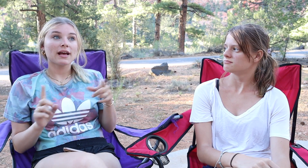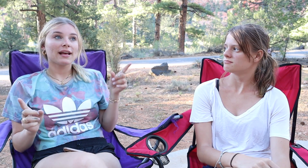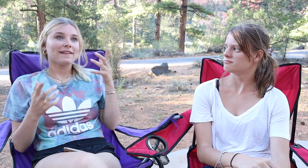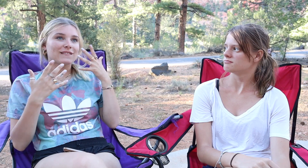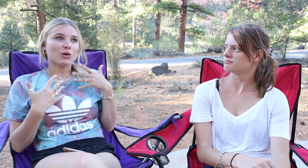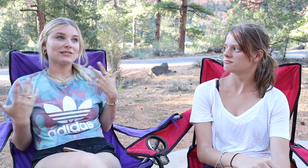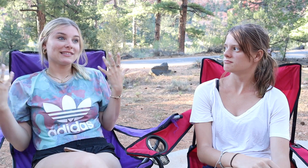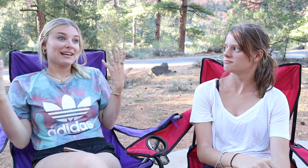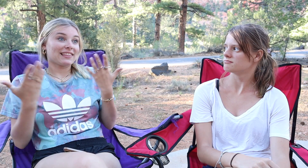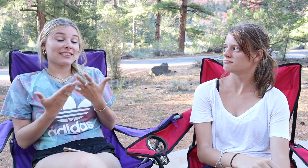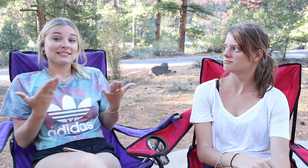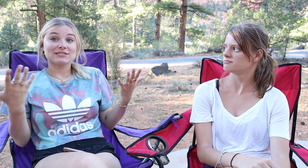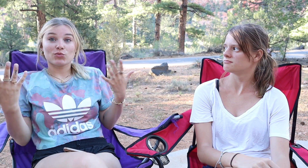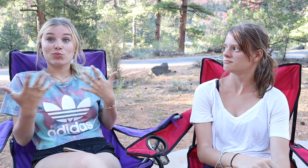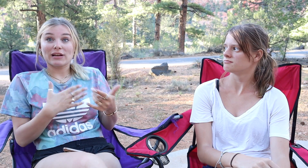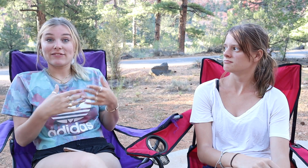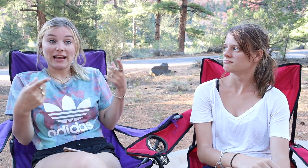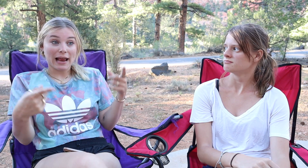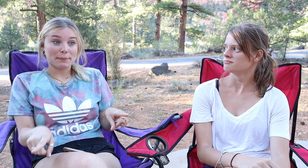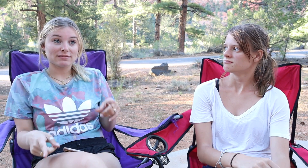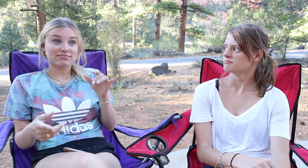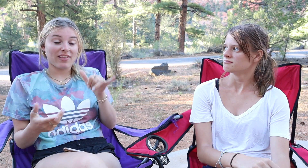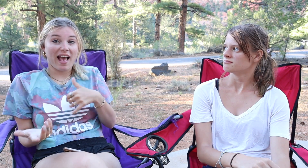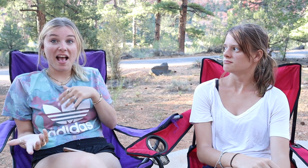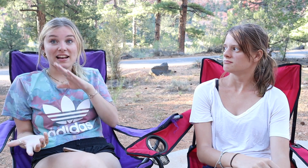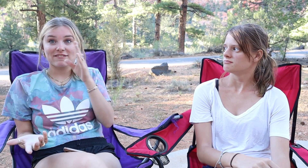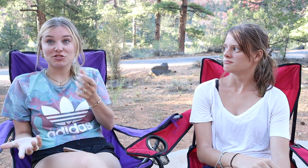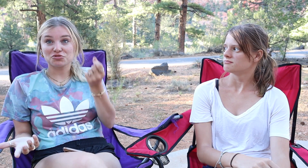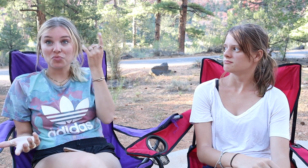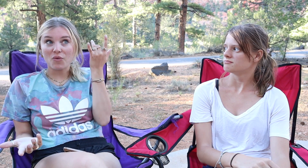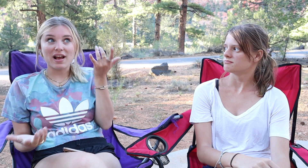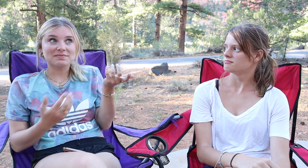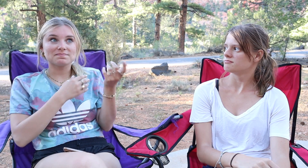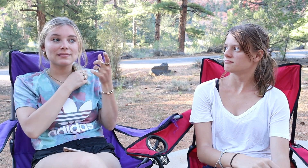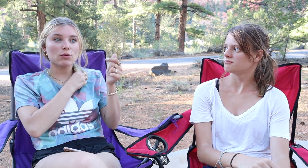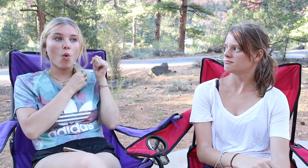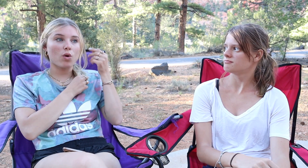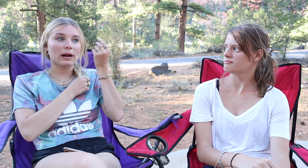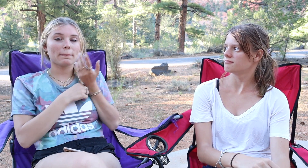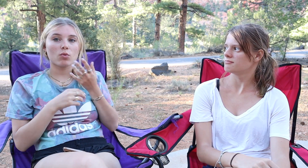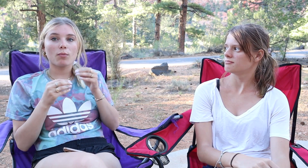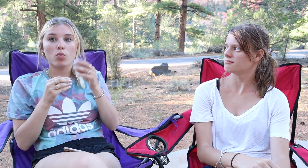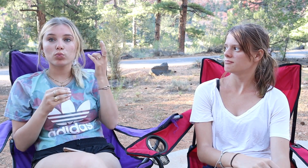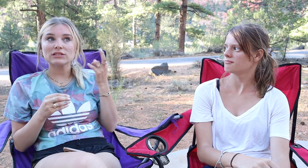but unfortunately things or whatever happened that is something I would never understand why and how he won't tell me why but full of excuses